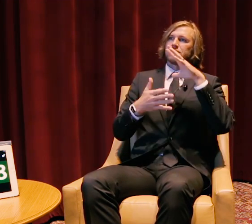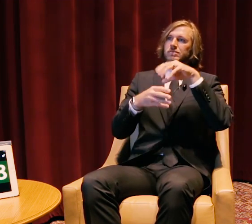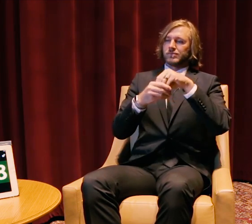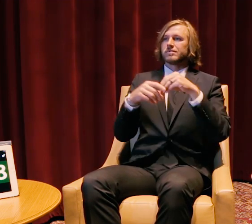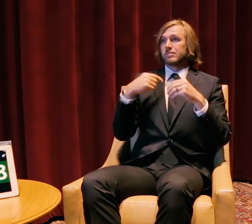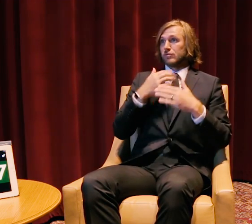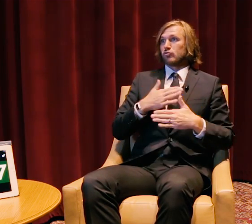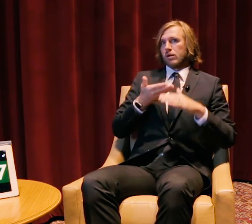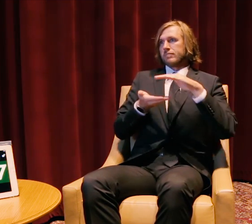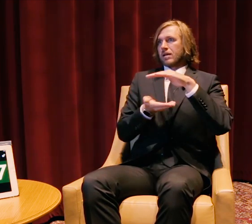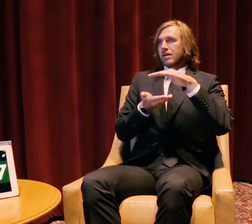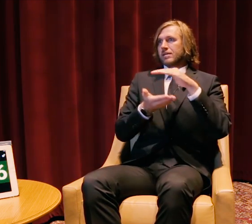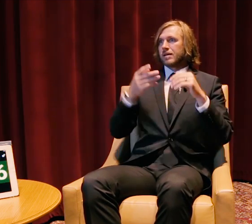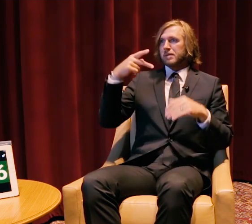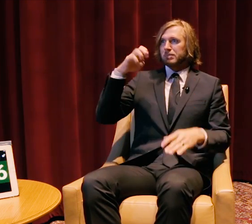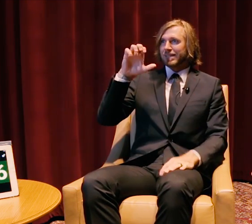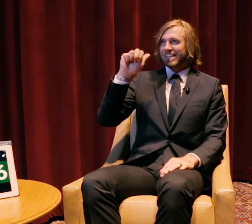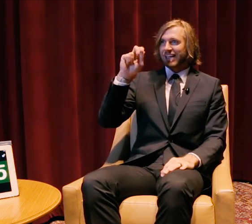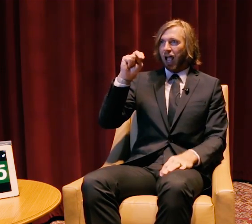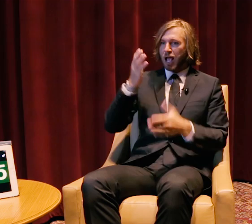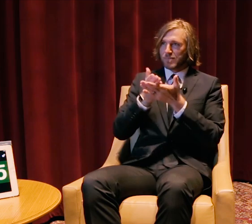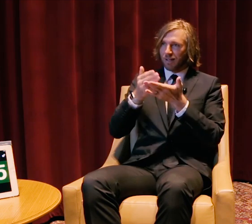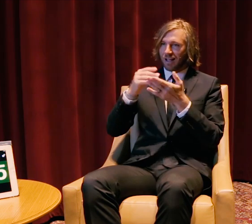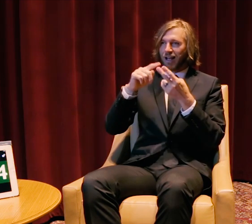I do enjoy baking pecan pies and baking other things.